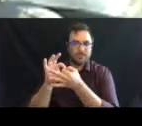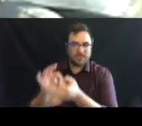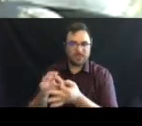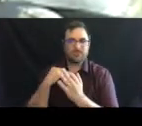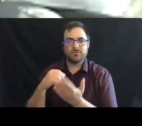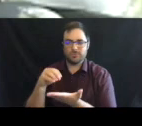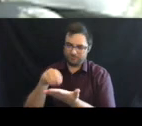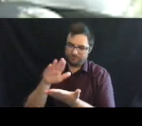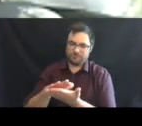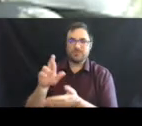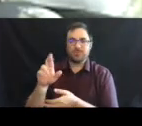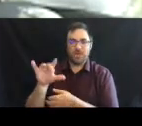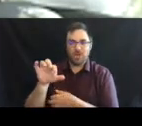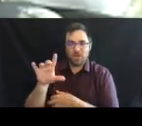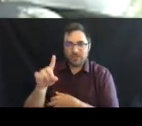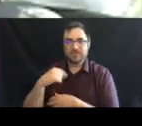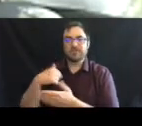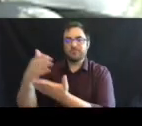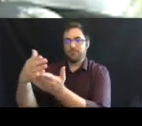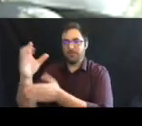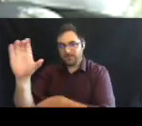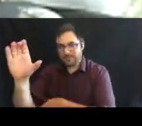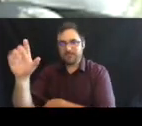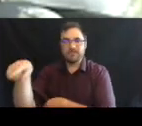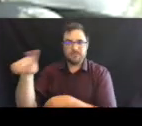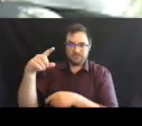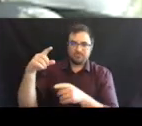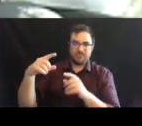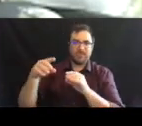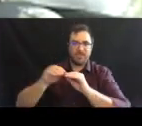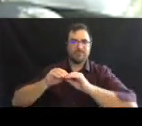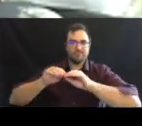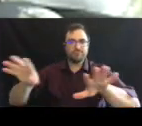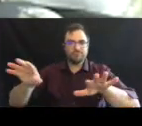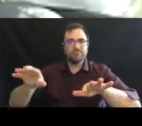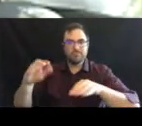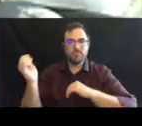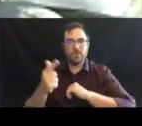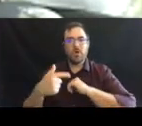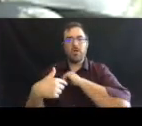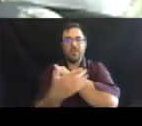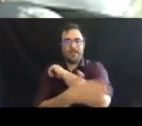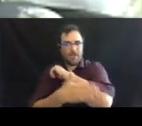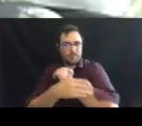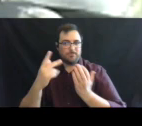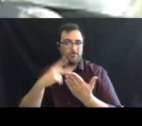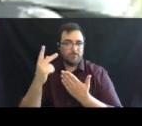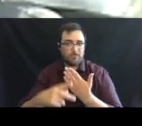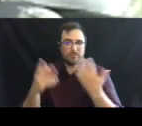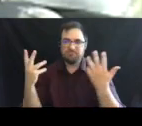listed and part c has sent that out to all the county programs and we are continuing